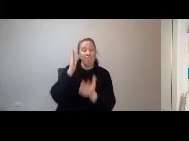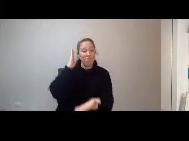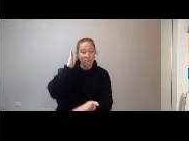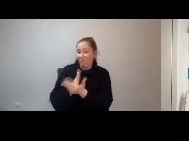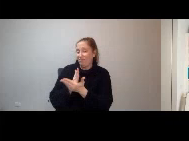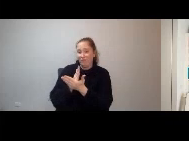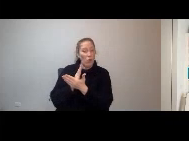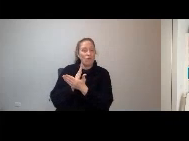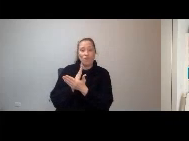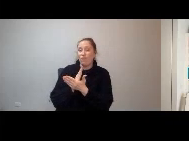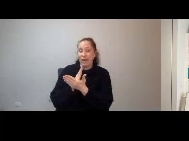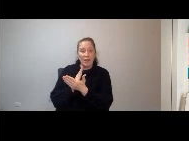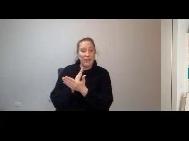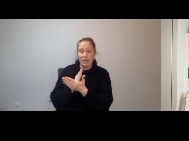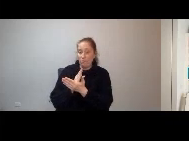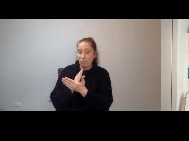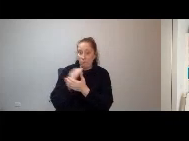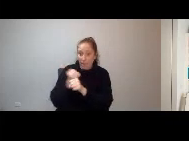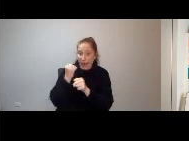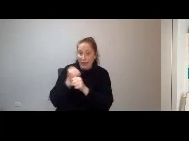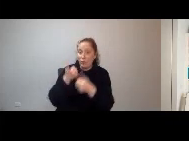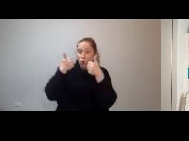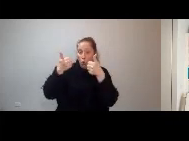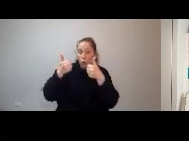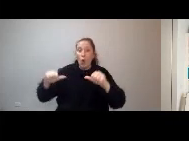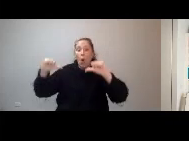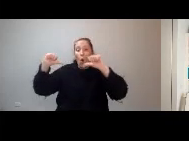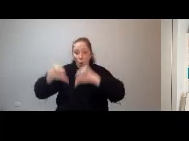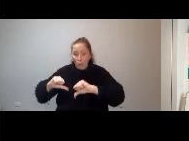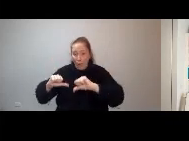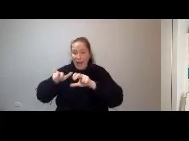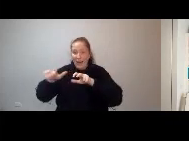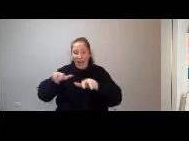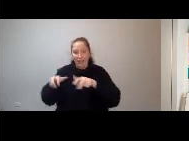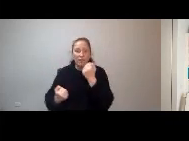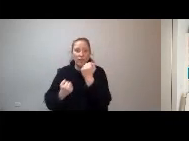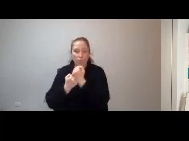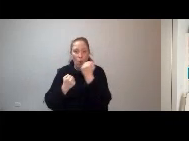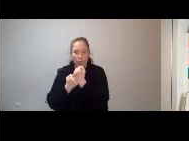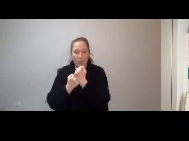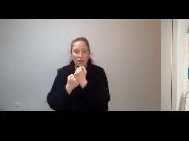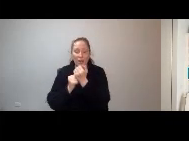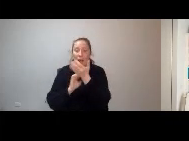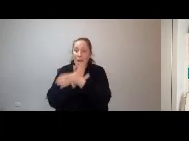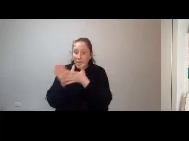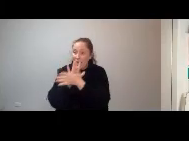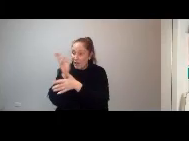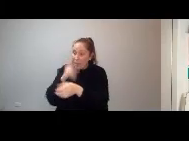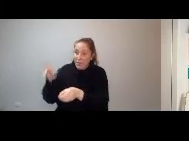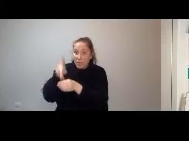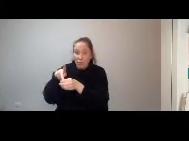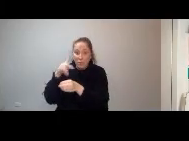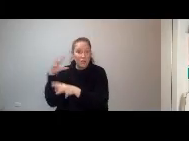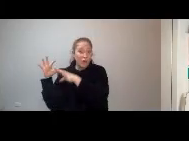the two types of active support, and they directly influence the level of engagement of people with intellectual disabilities.